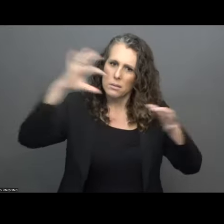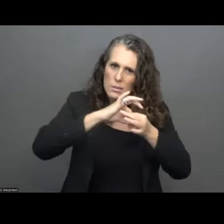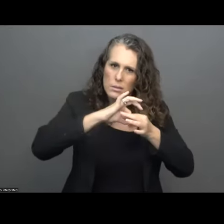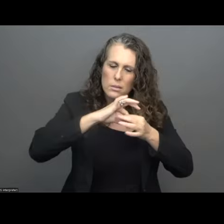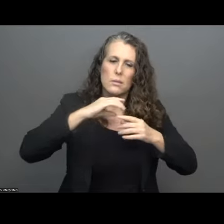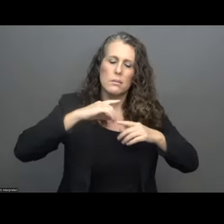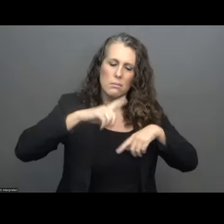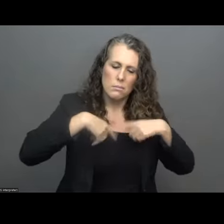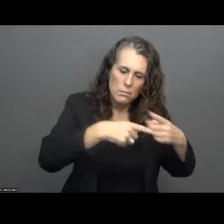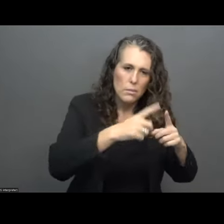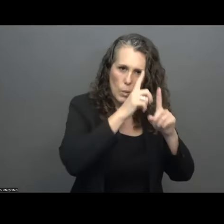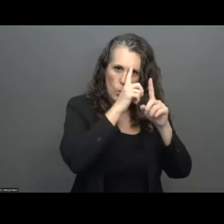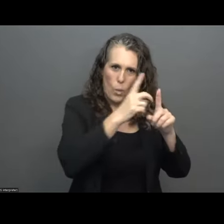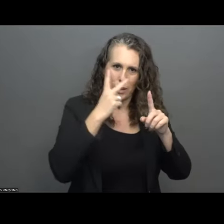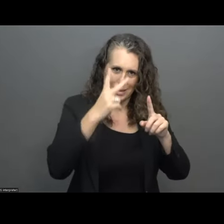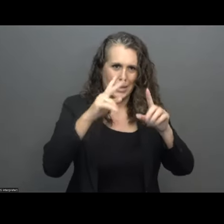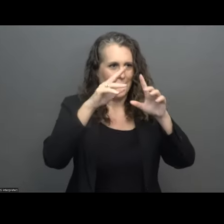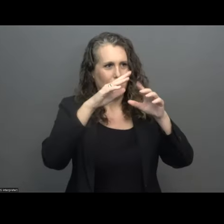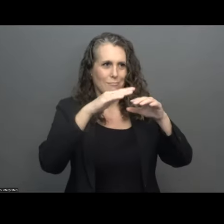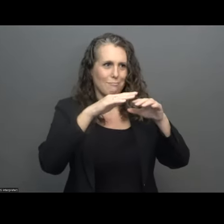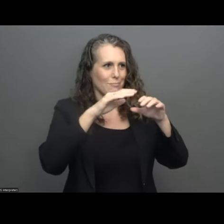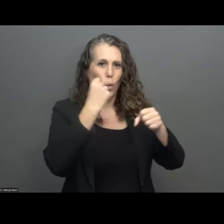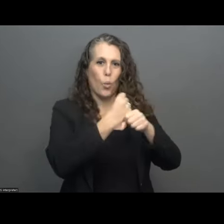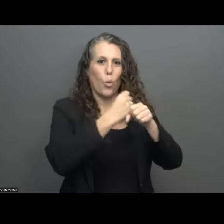09:53:49 and accessible. 09:53:51 This takes everybody support this